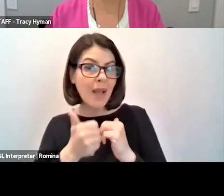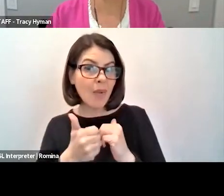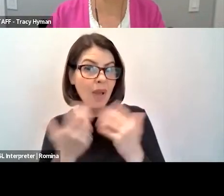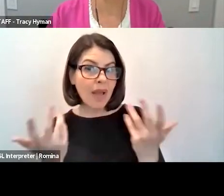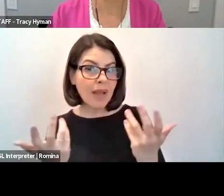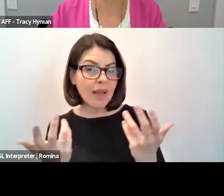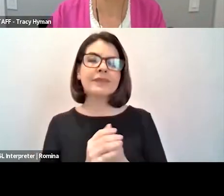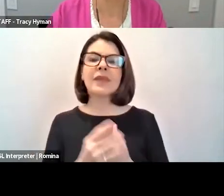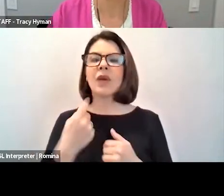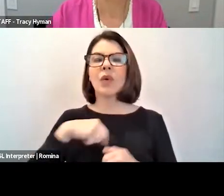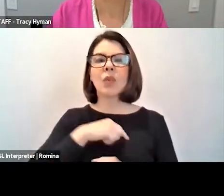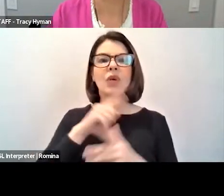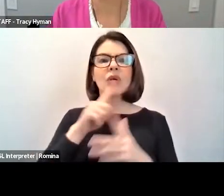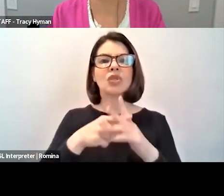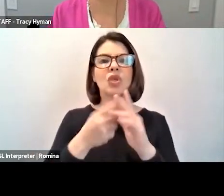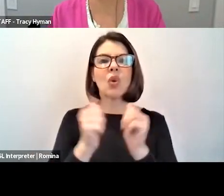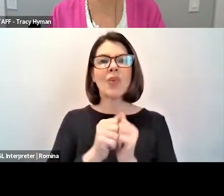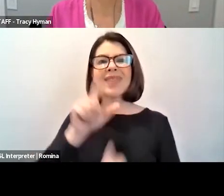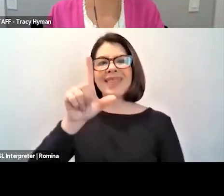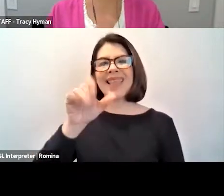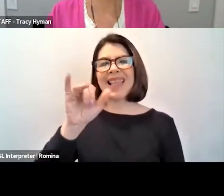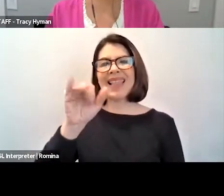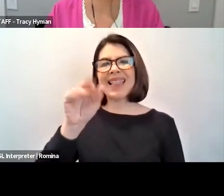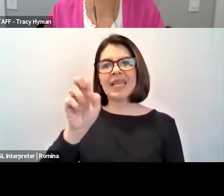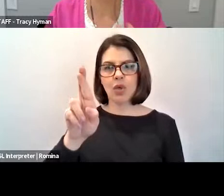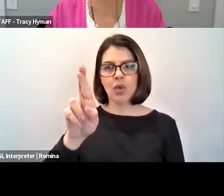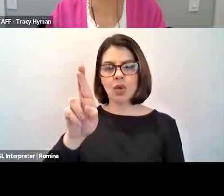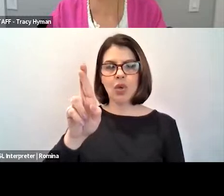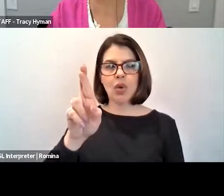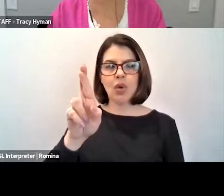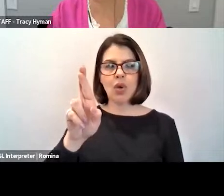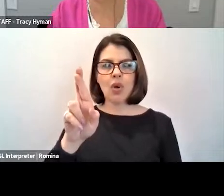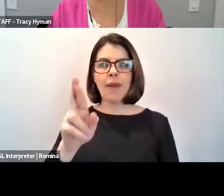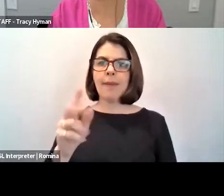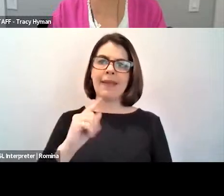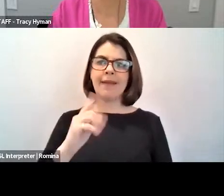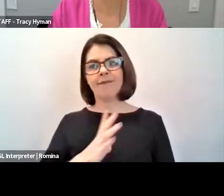So we'll start with Linear, big fancy word for television.